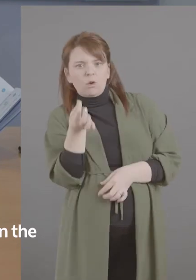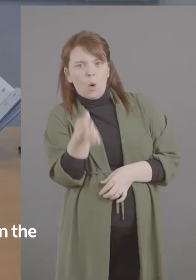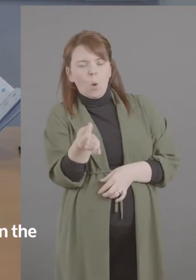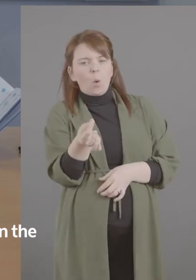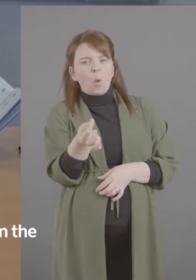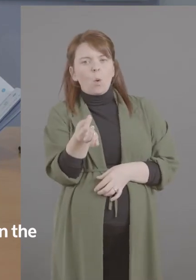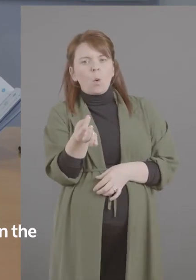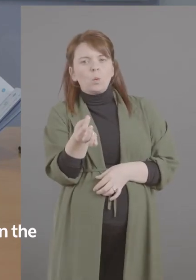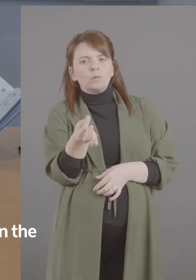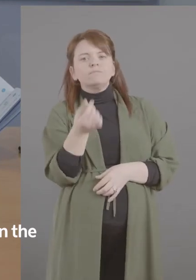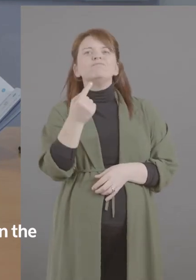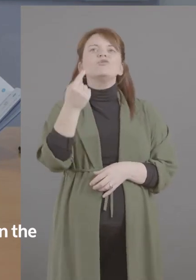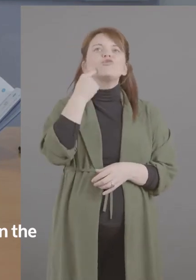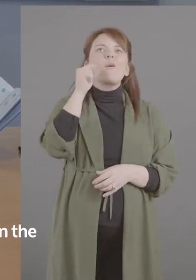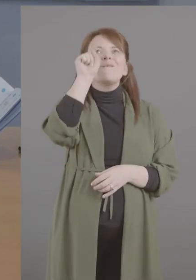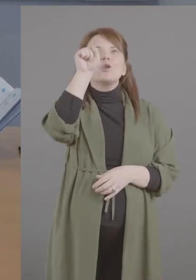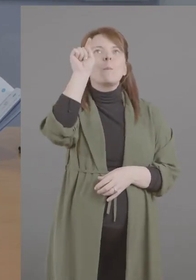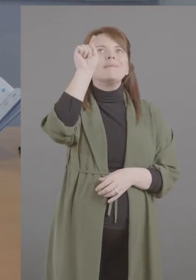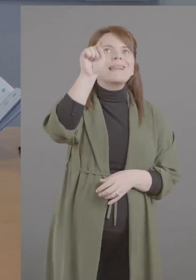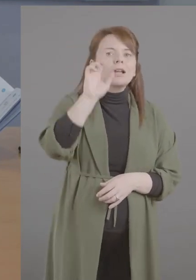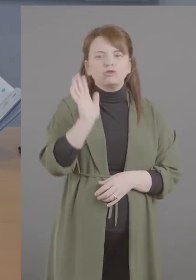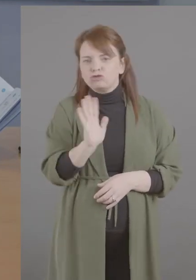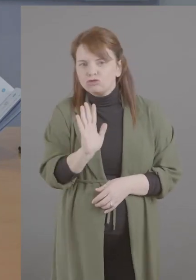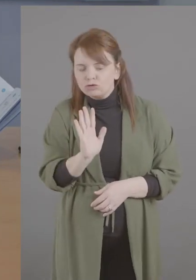Open the swab packaging at the opposite end of the soft fabric tip.